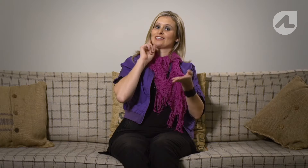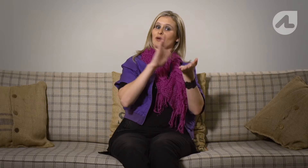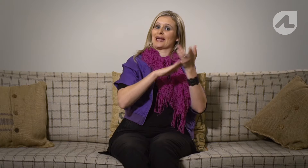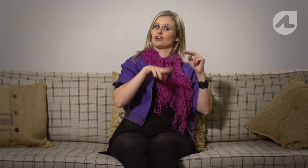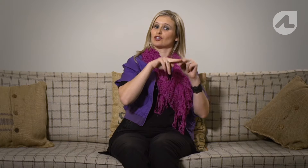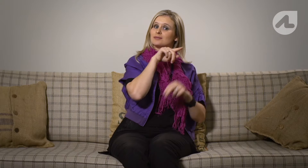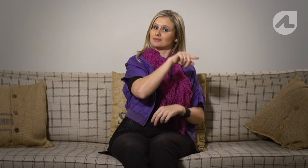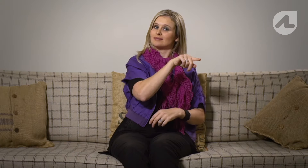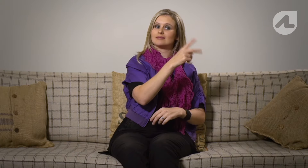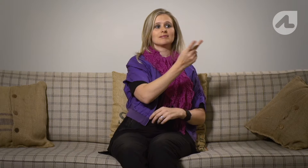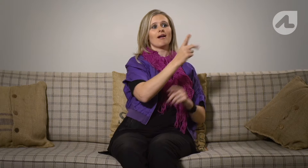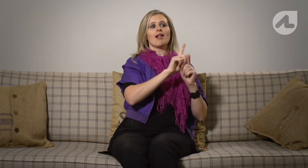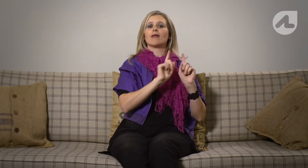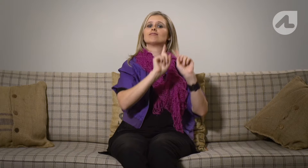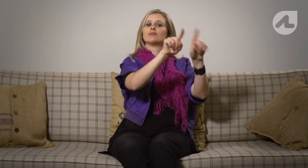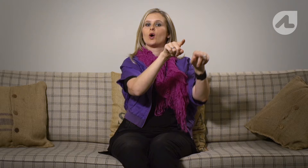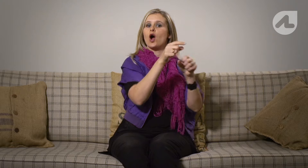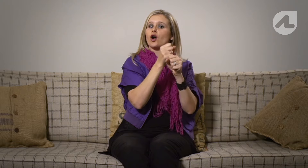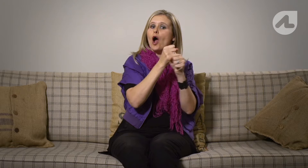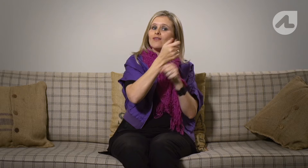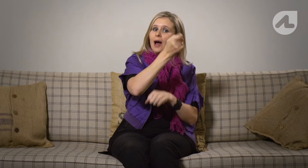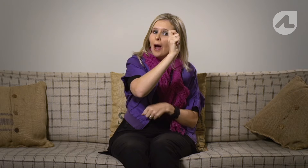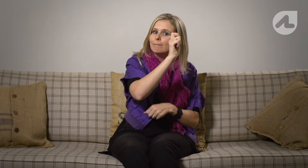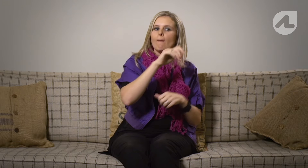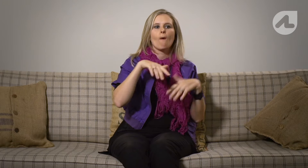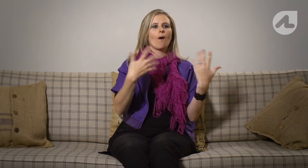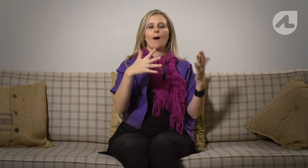For hearing parents they can go along to coffee groups...